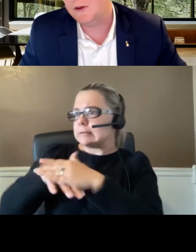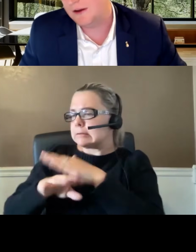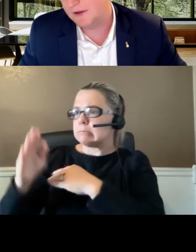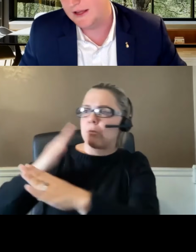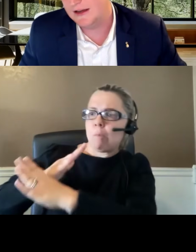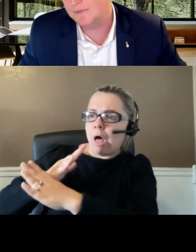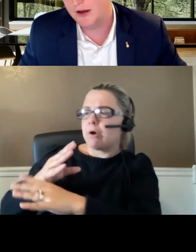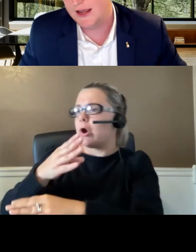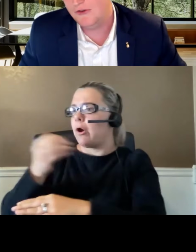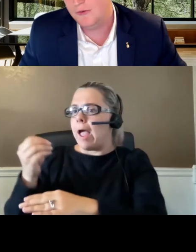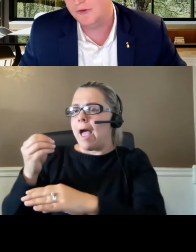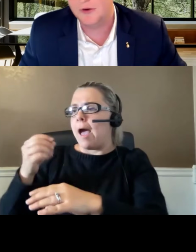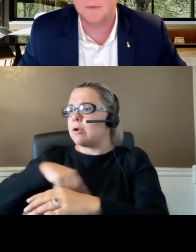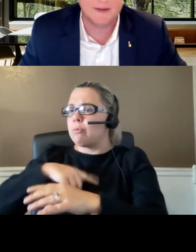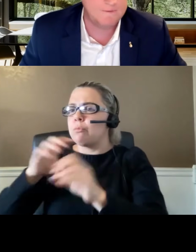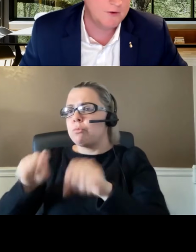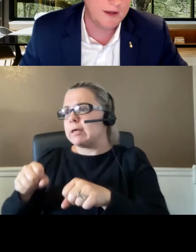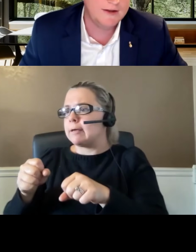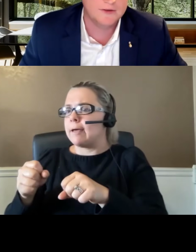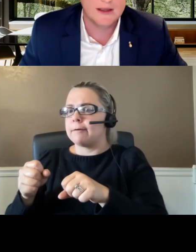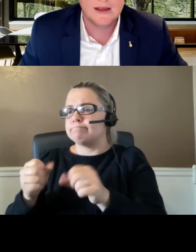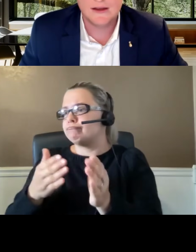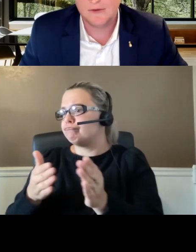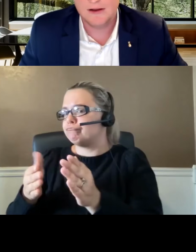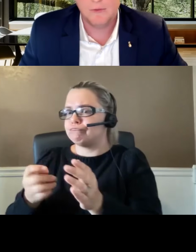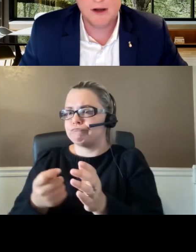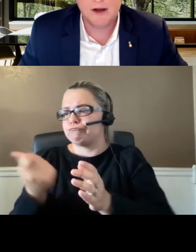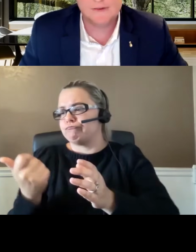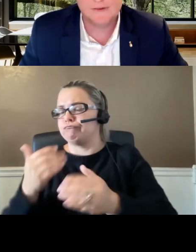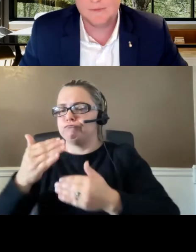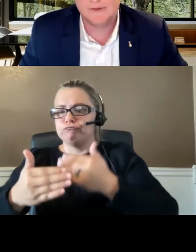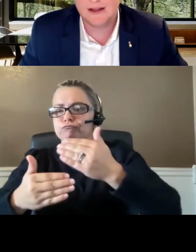we generally can put it into a sprint within a few weeks. You know, we're not asking them to